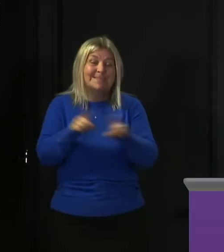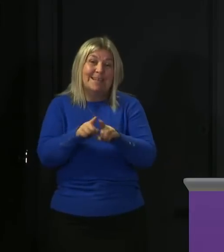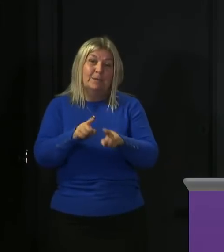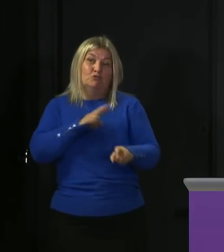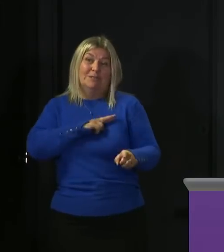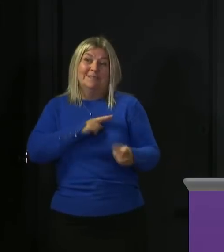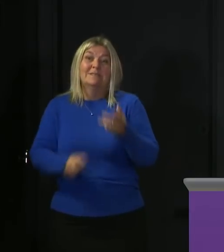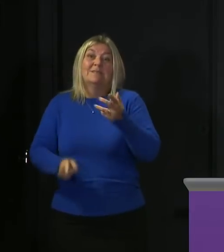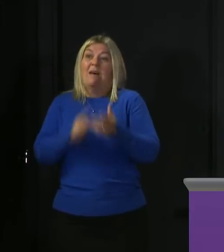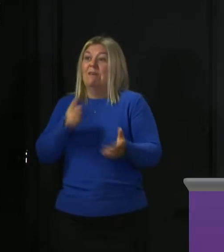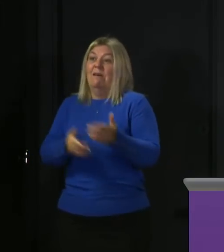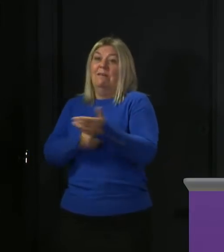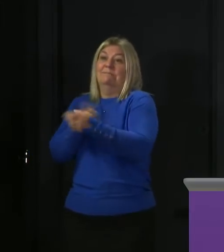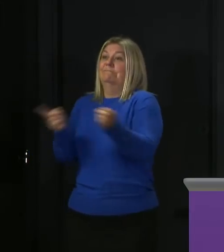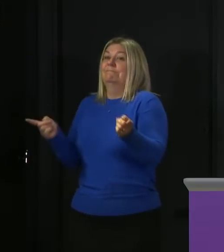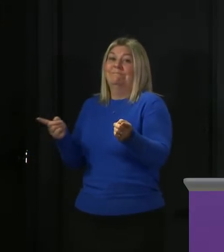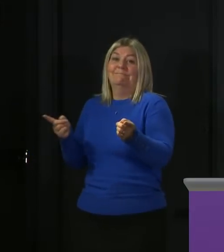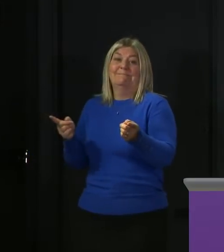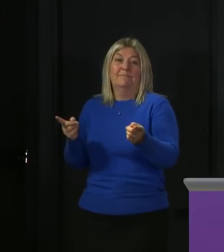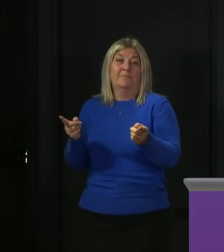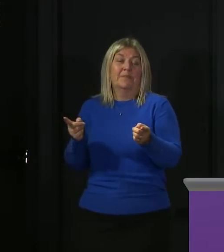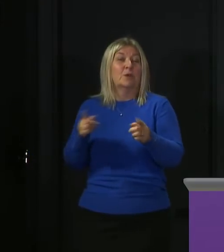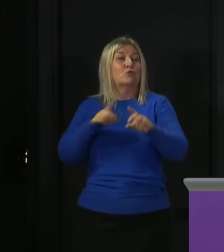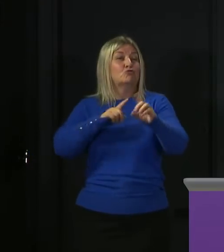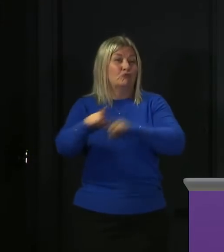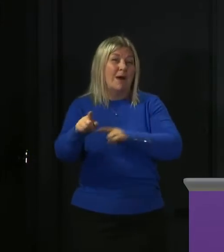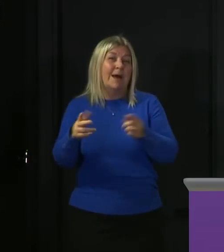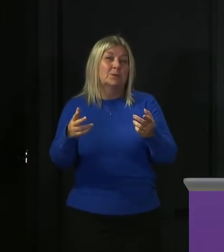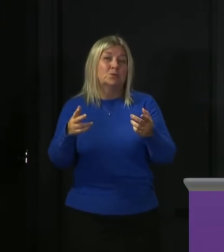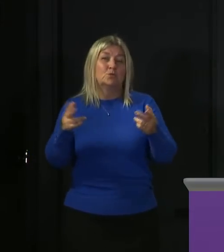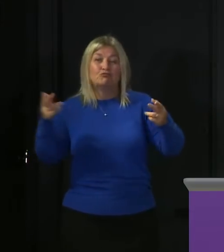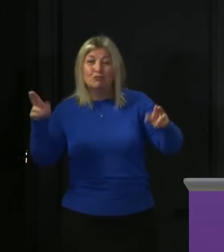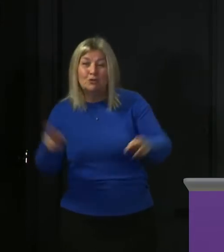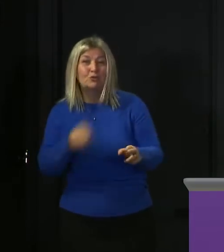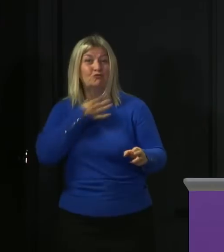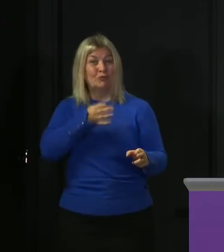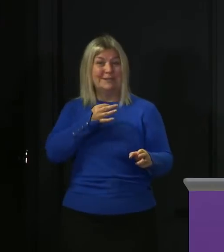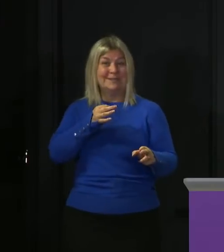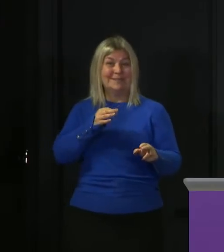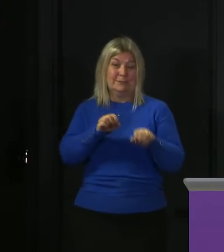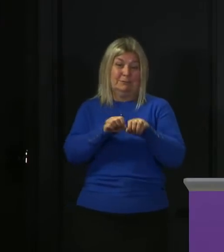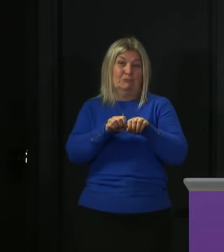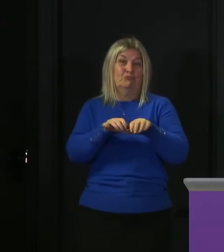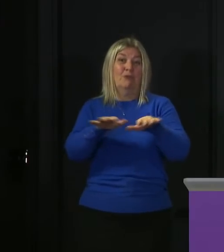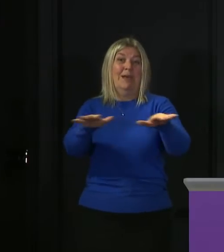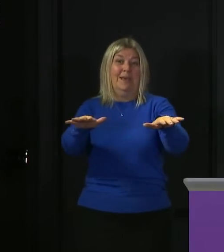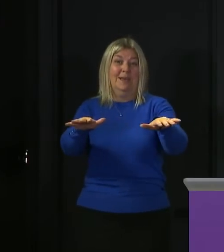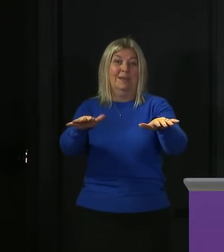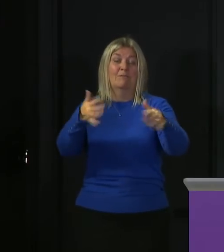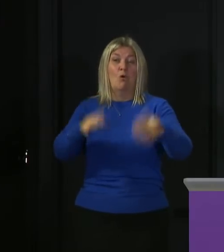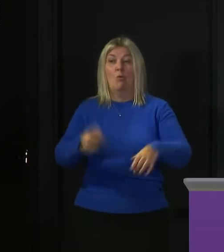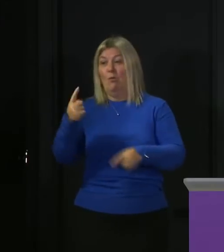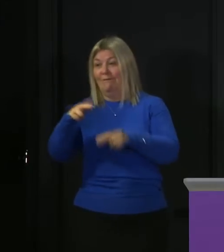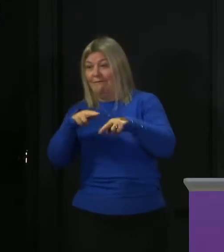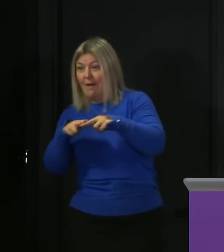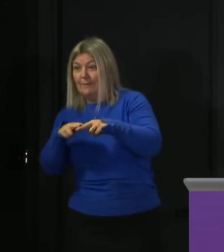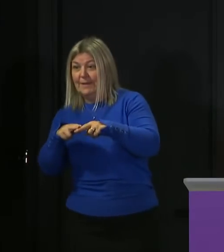elsewhere, it's to cut down the risks of travelling from one family to another. But